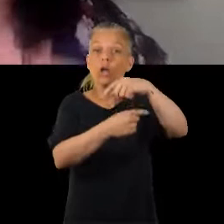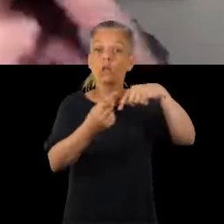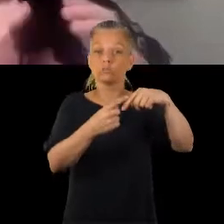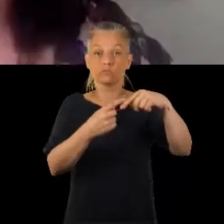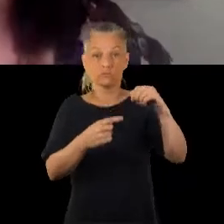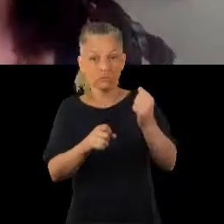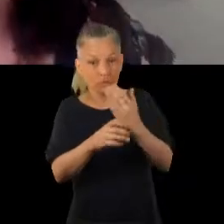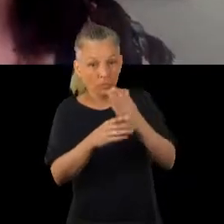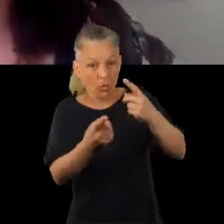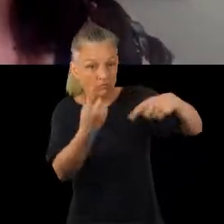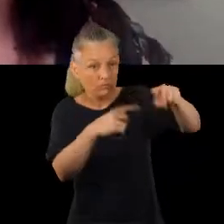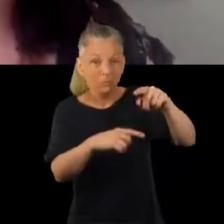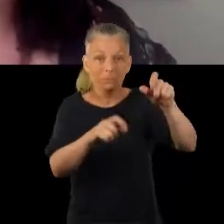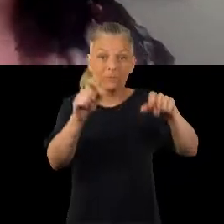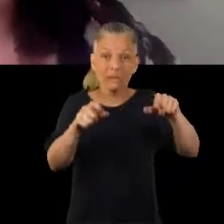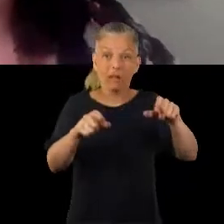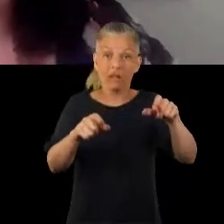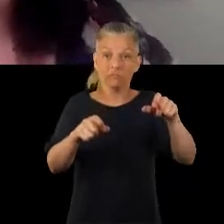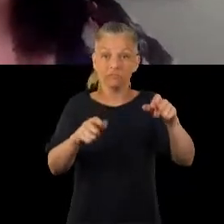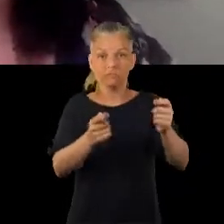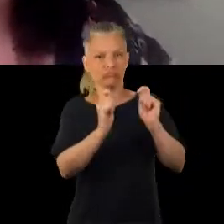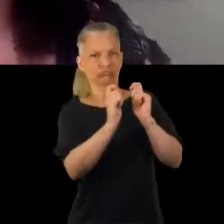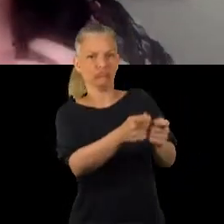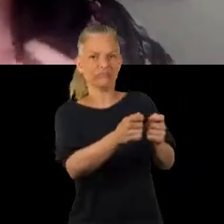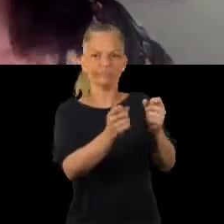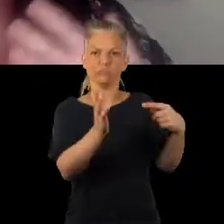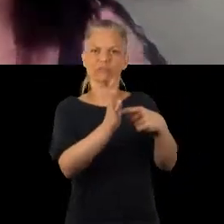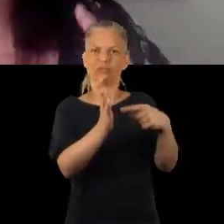We’ve got the additional burden on peers around using their lived experience, so I think there’s